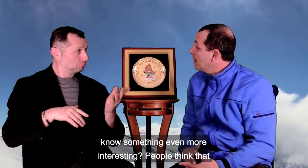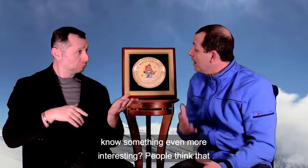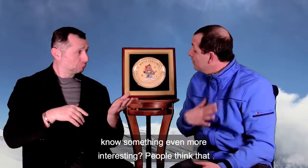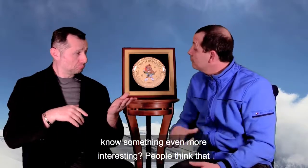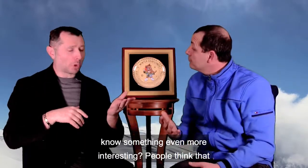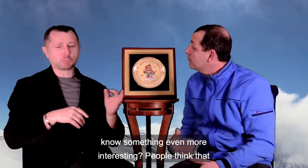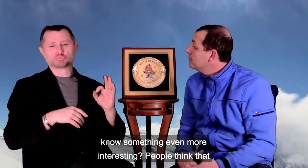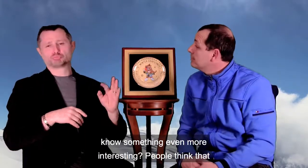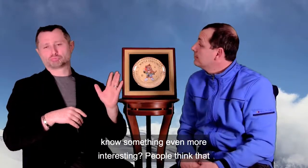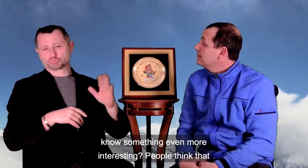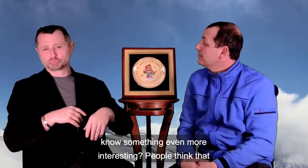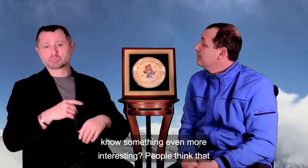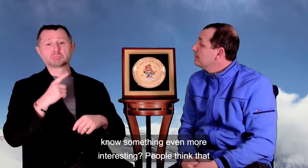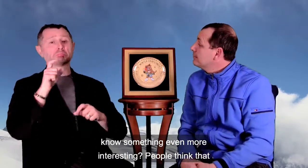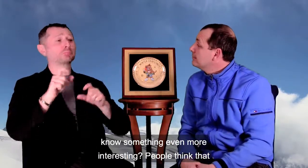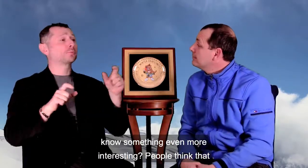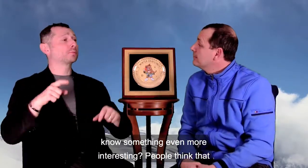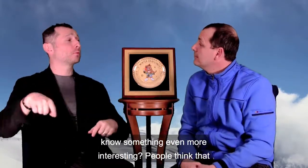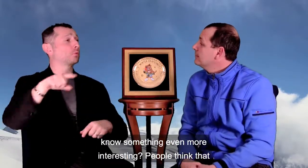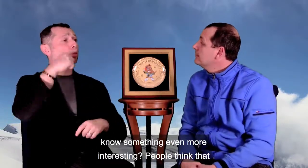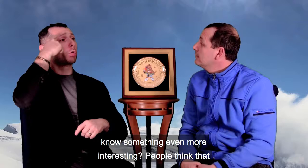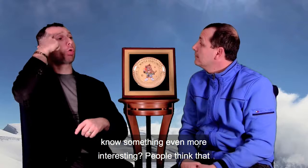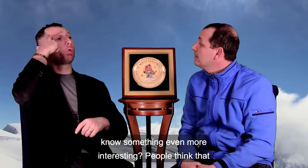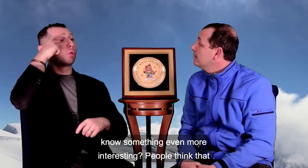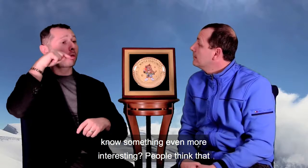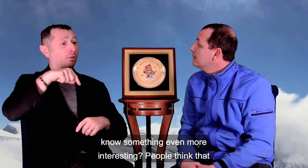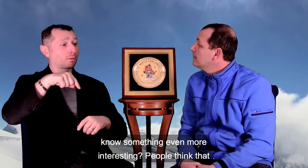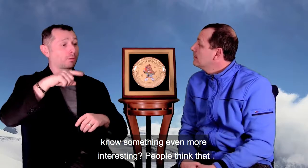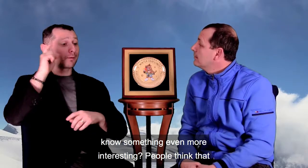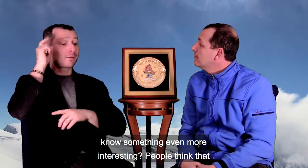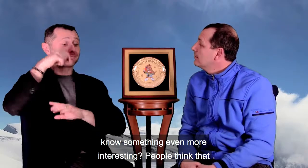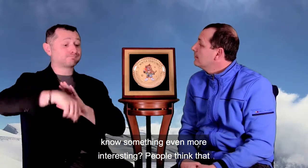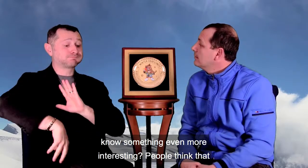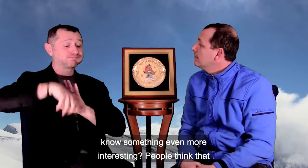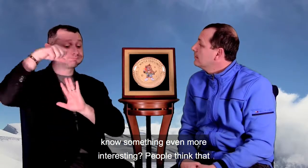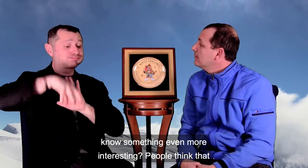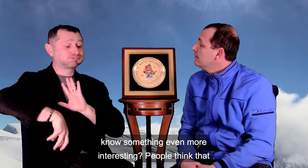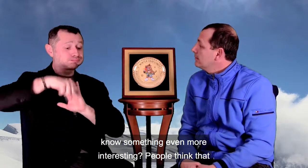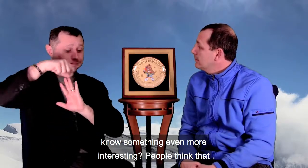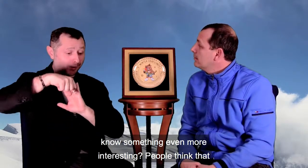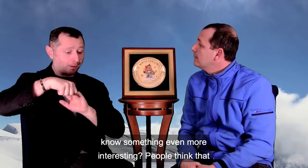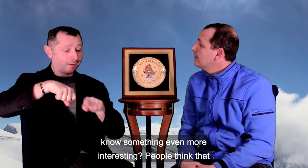know something even more interesting? People think that